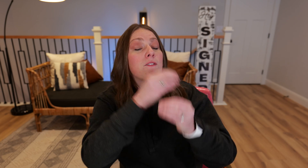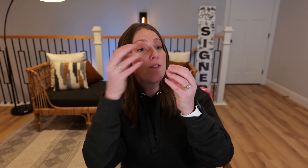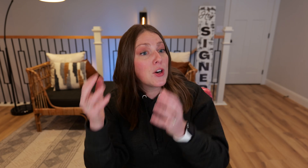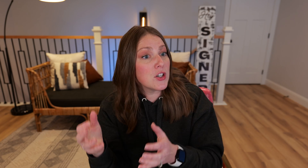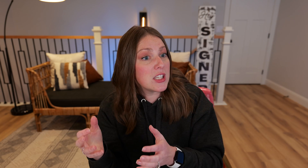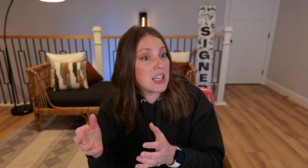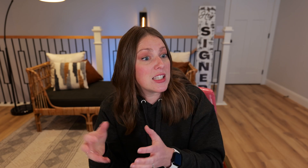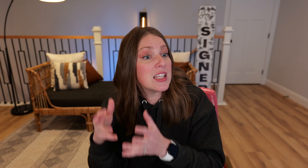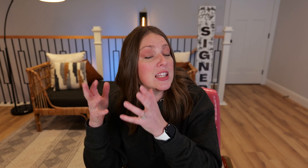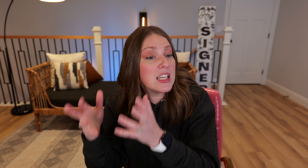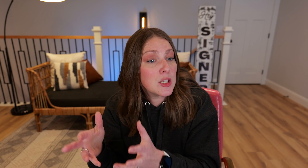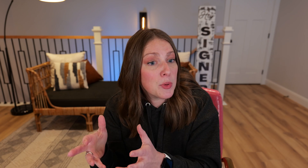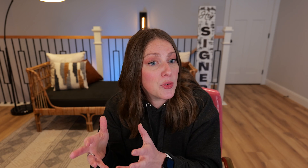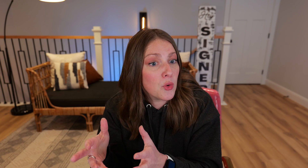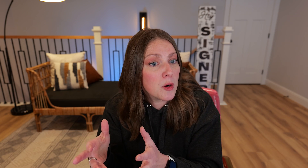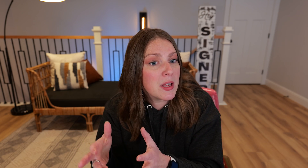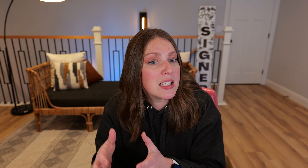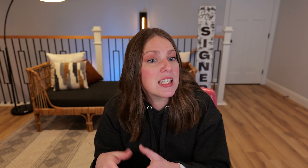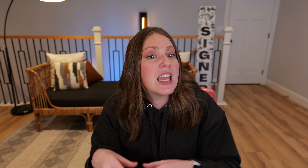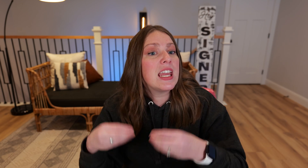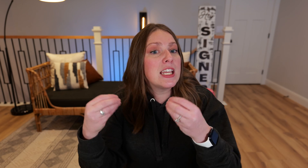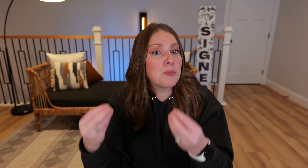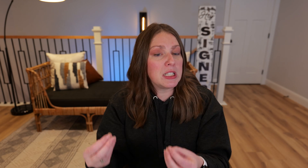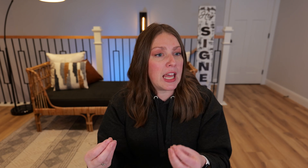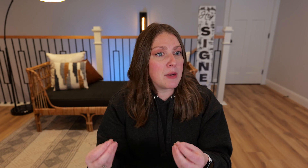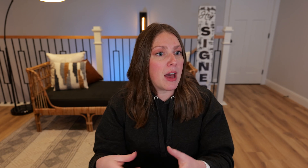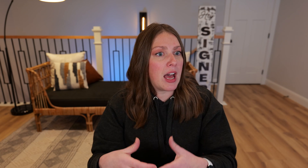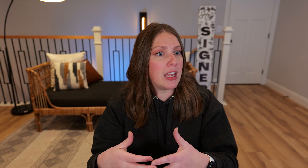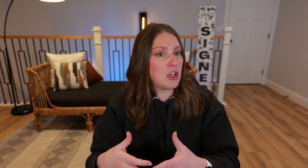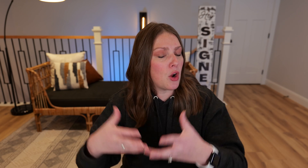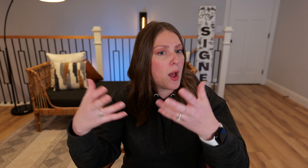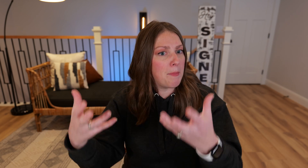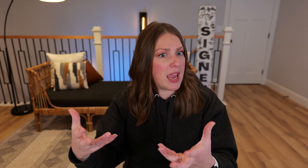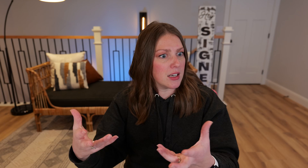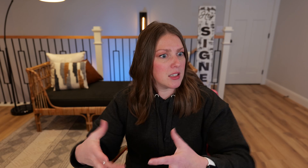versus this performance. It's played by, you know, a band.